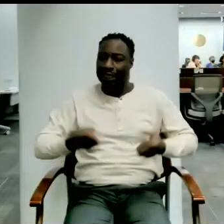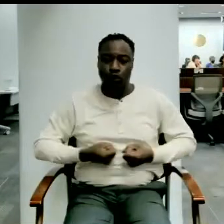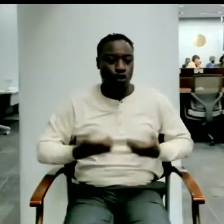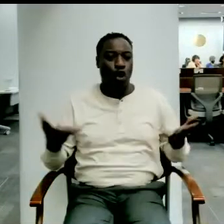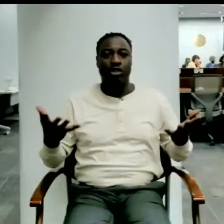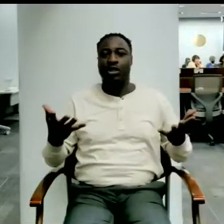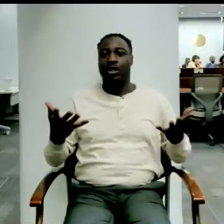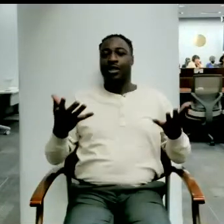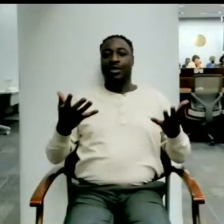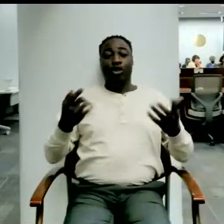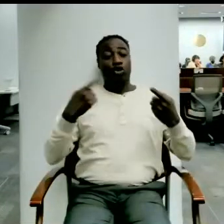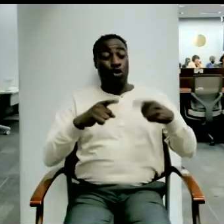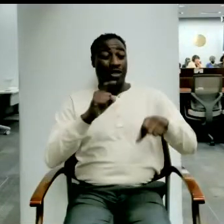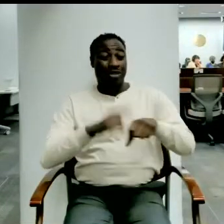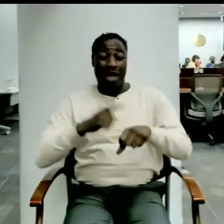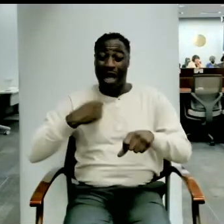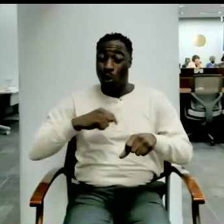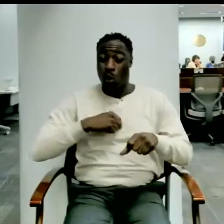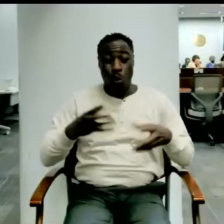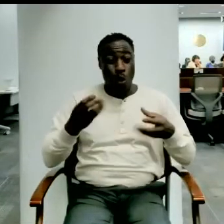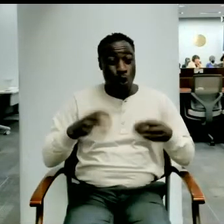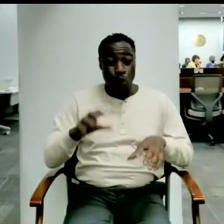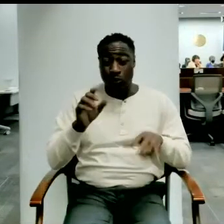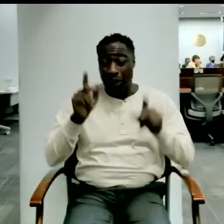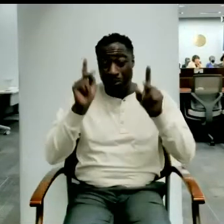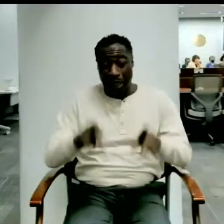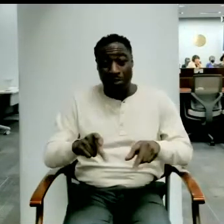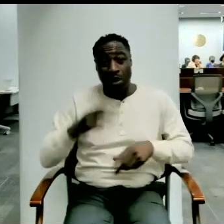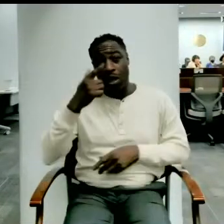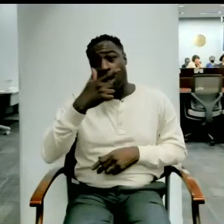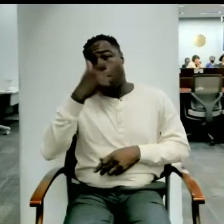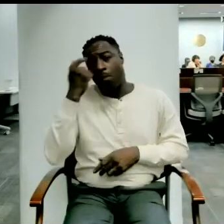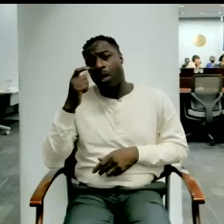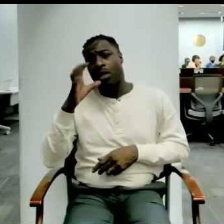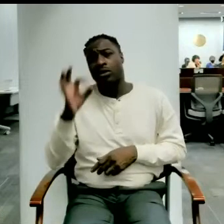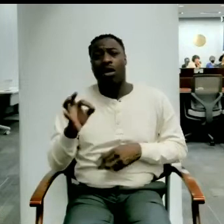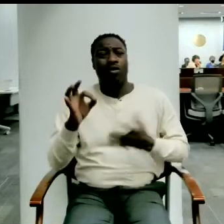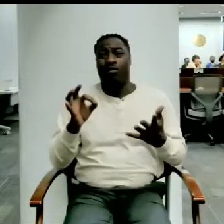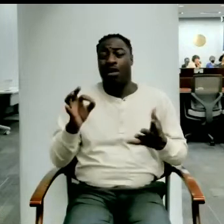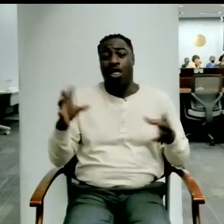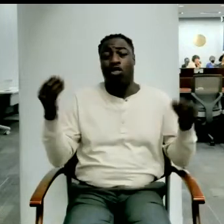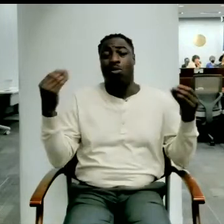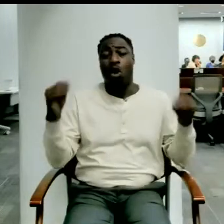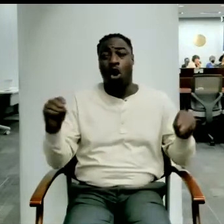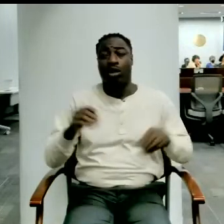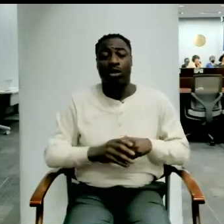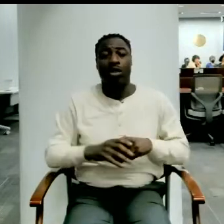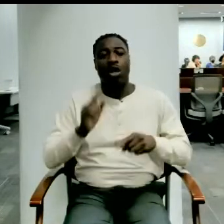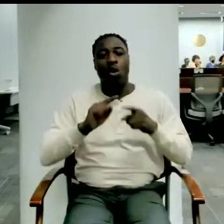when we are losing employees um because of the market. And so when I think about that